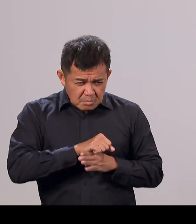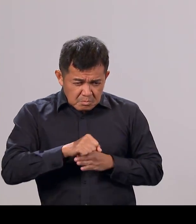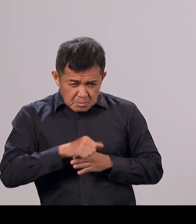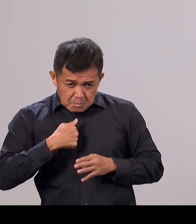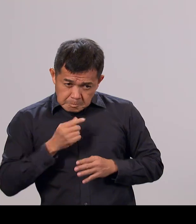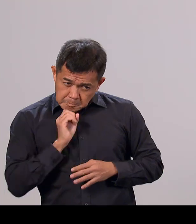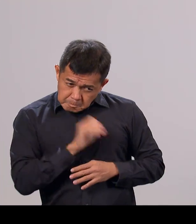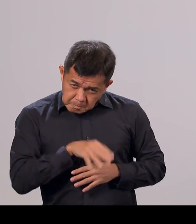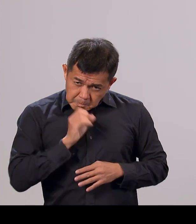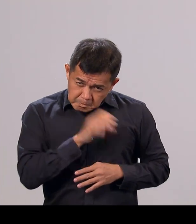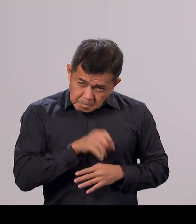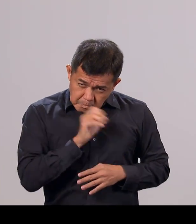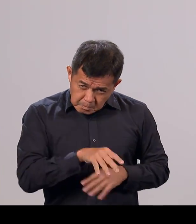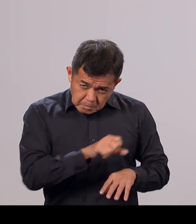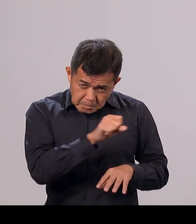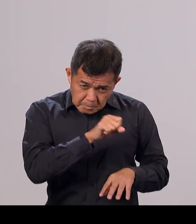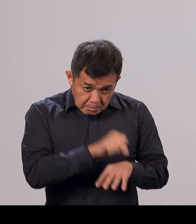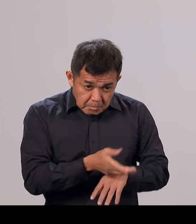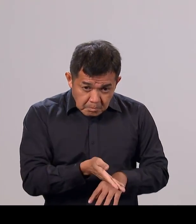they would cause us serious problems.